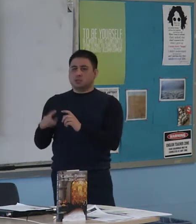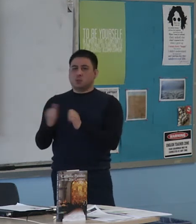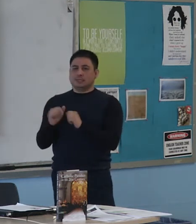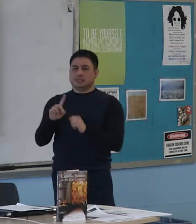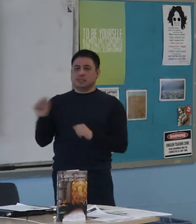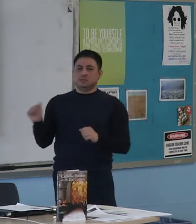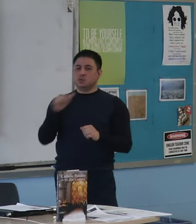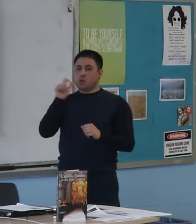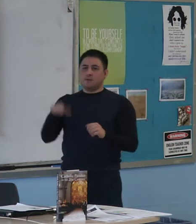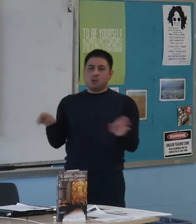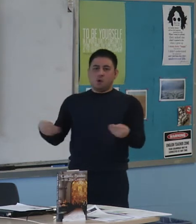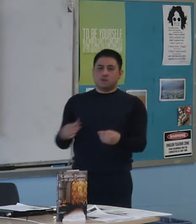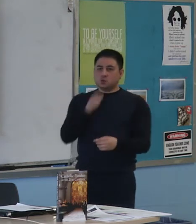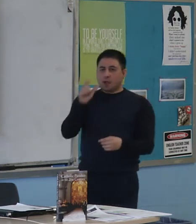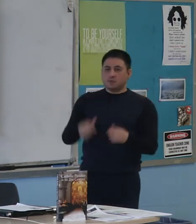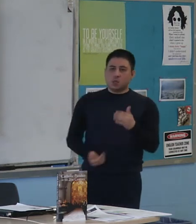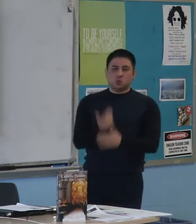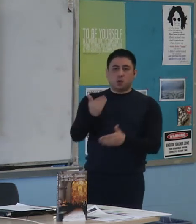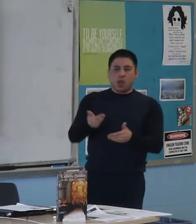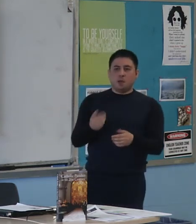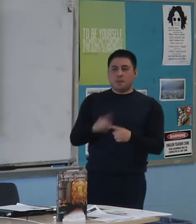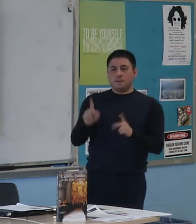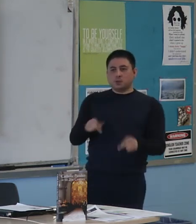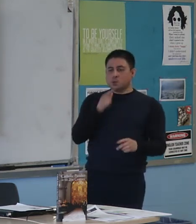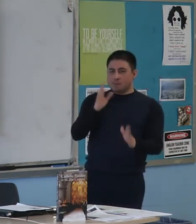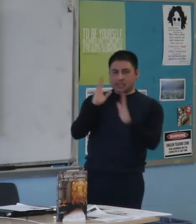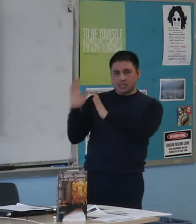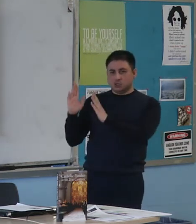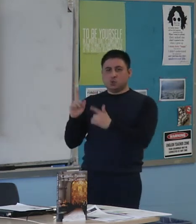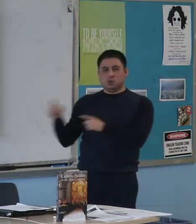have be a new office, it doesn't have to be a new hire - just somebody to pay attention to this, who